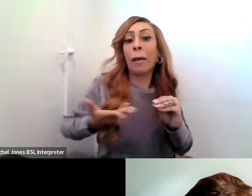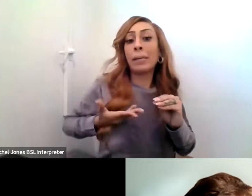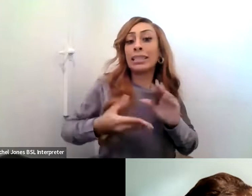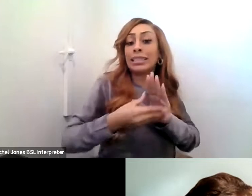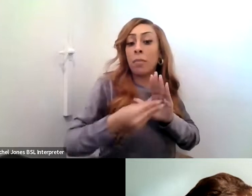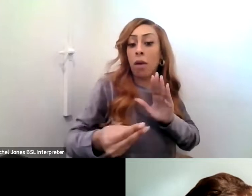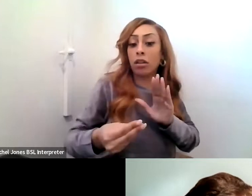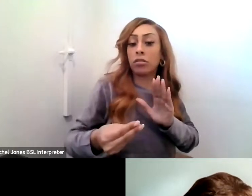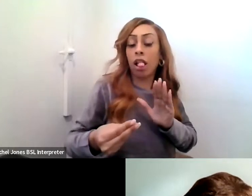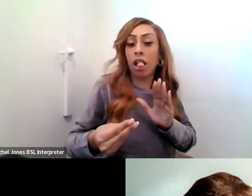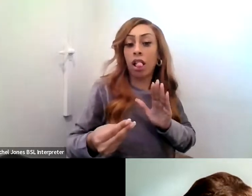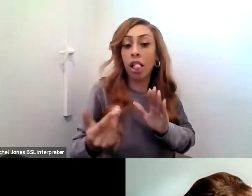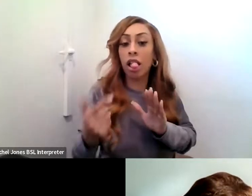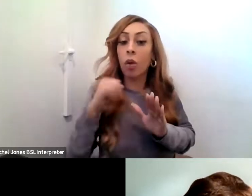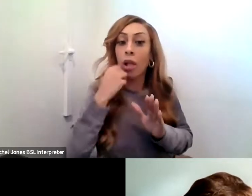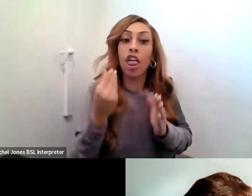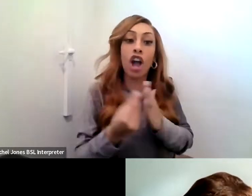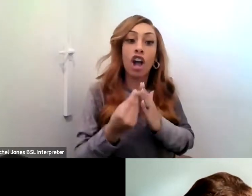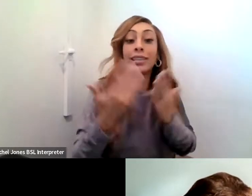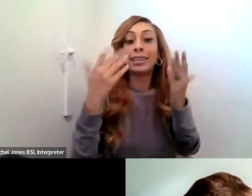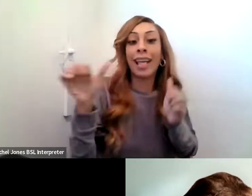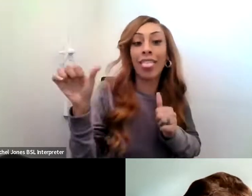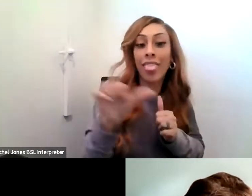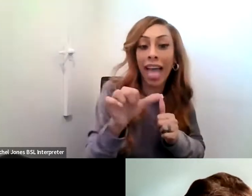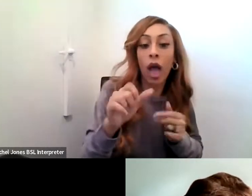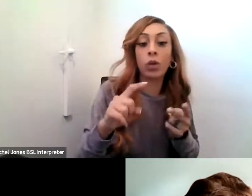"Well, you know, it will cost £10,000, but you've got to do it",